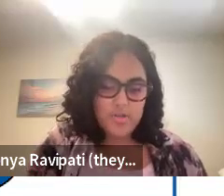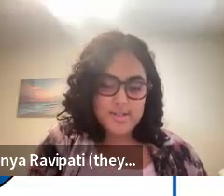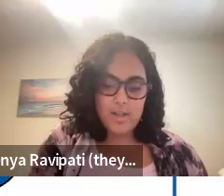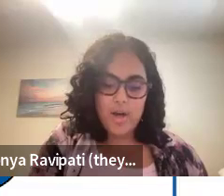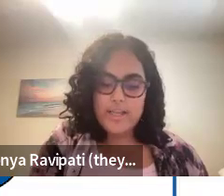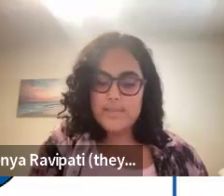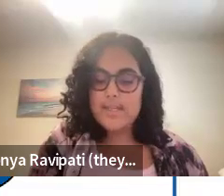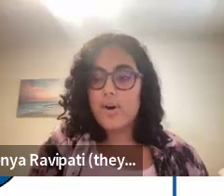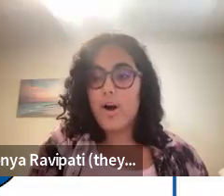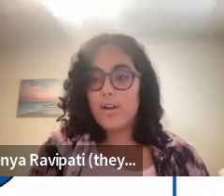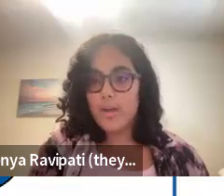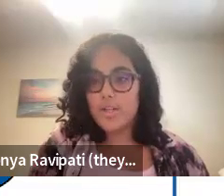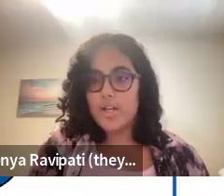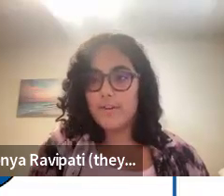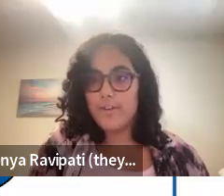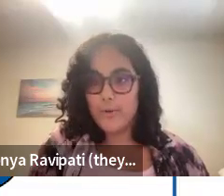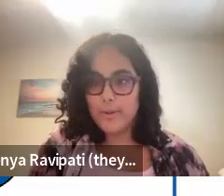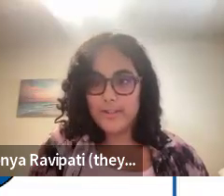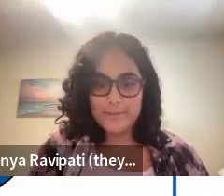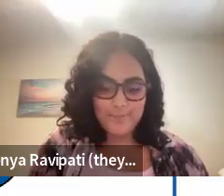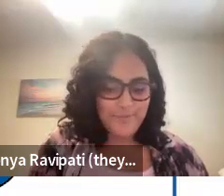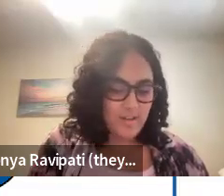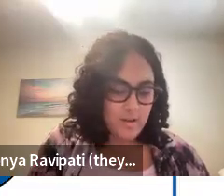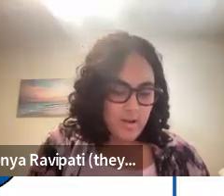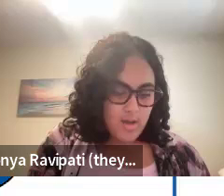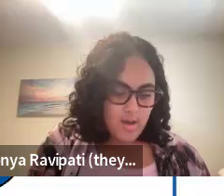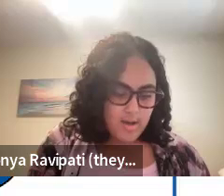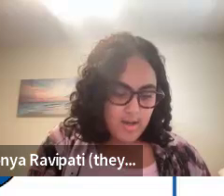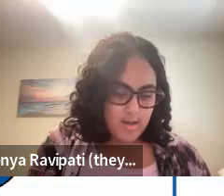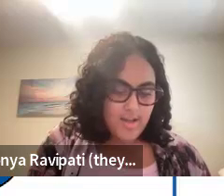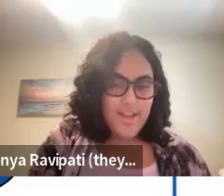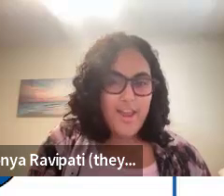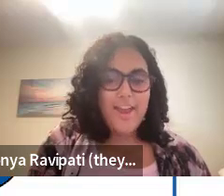Which is the longest peaceful occupation of a Federal building.